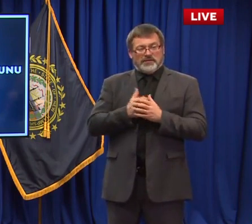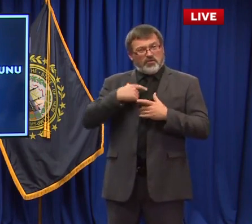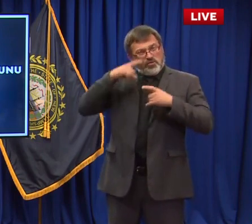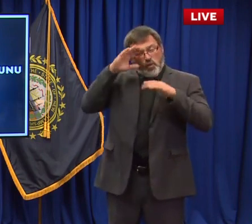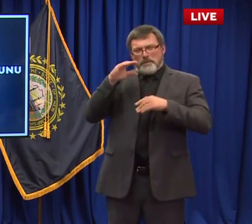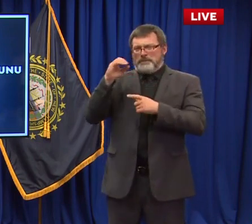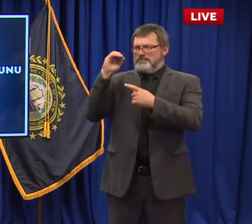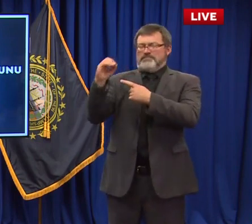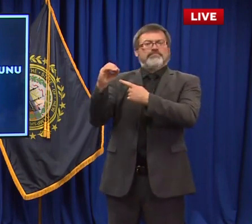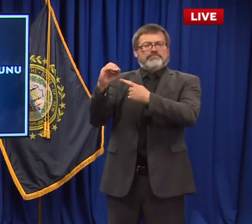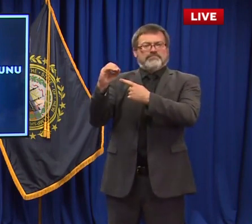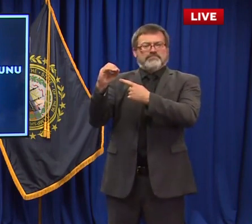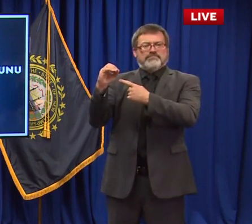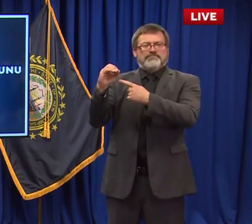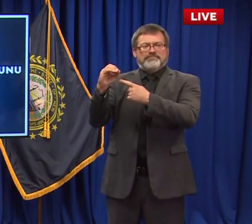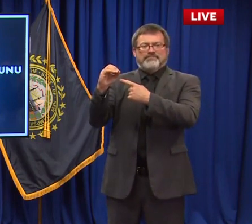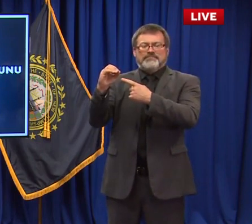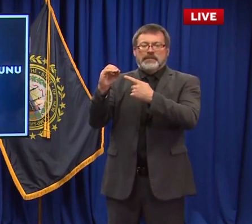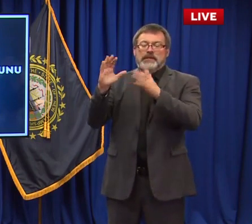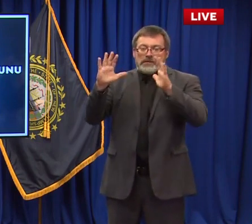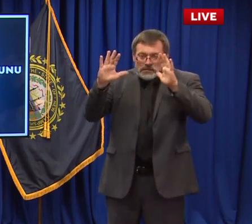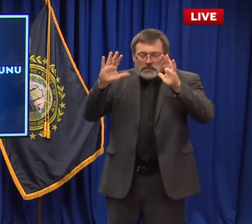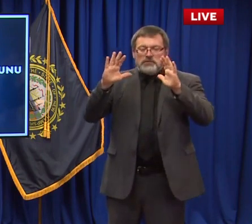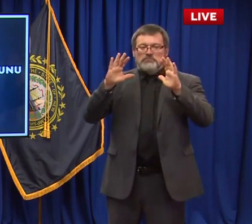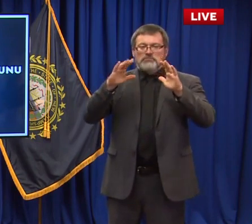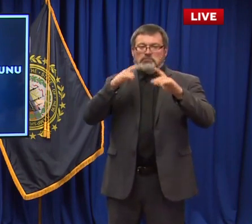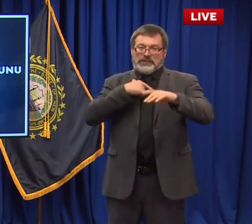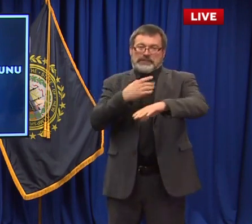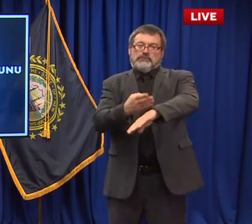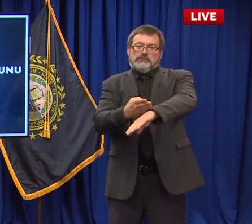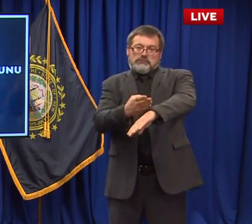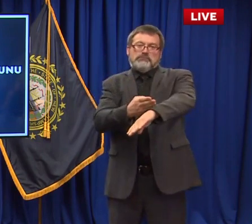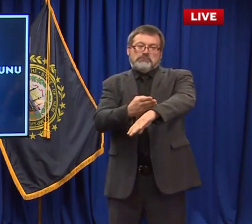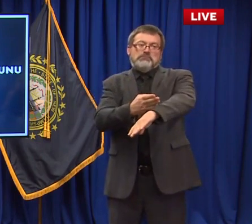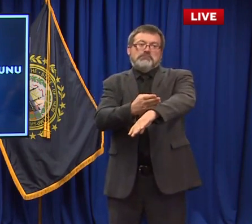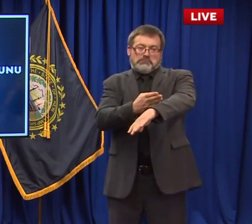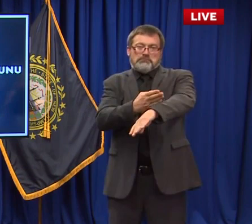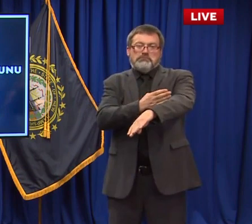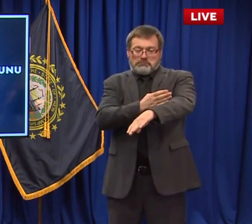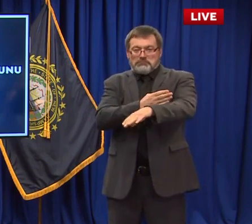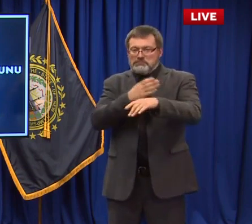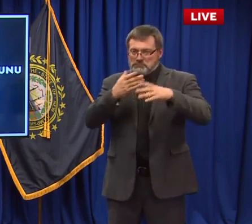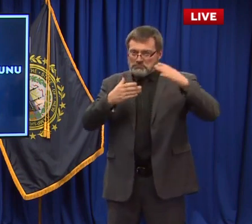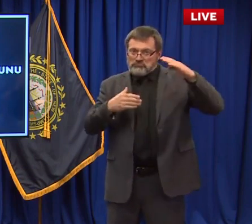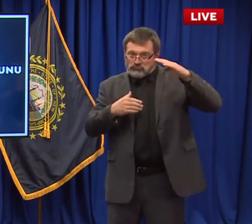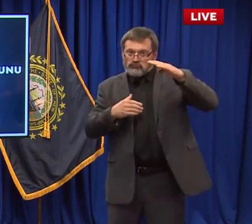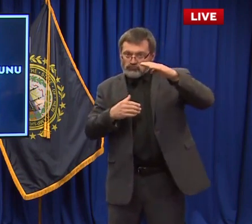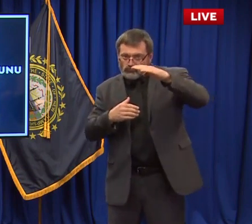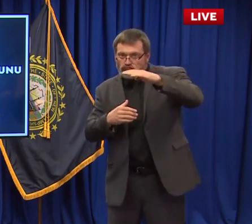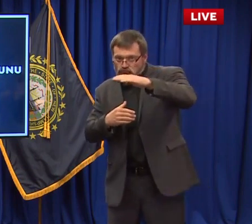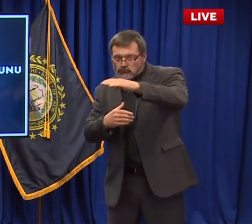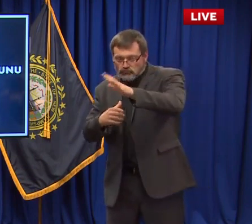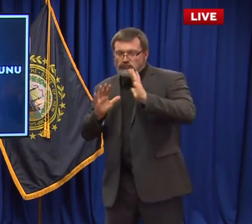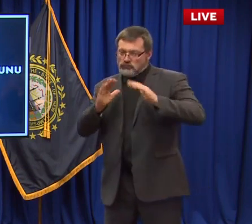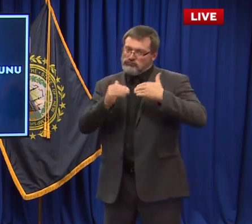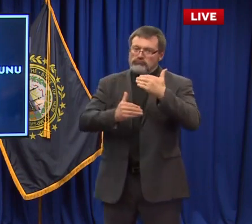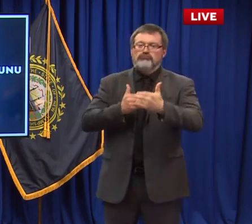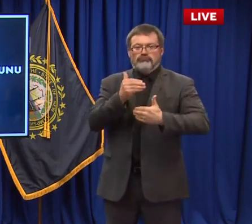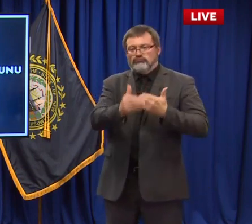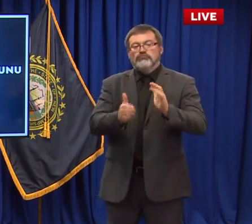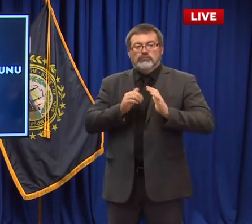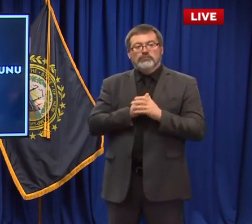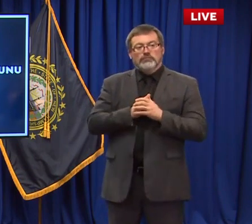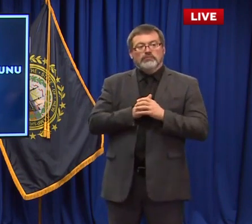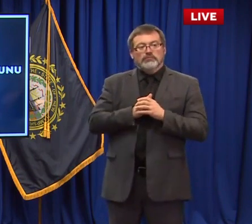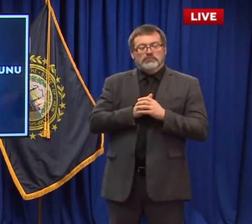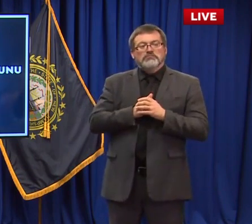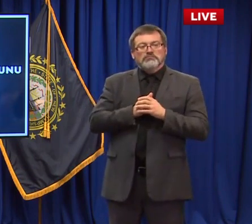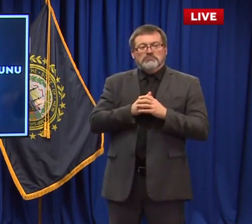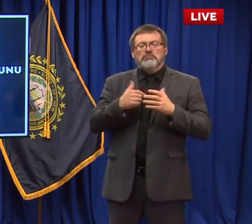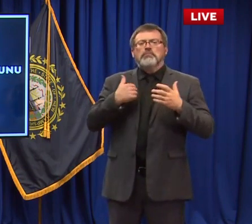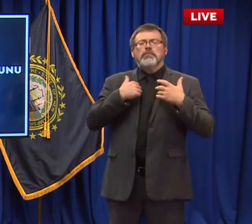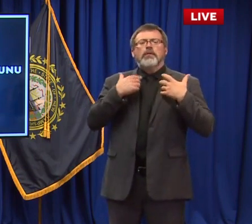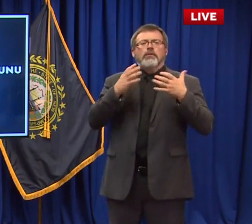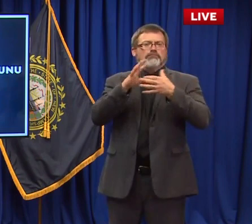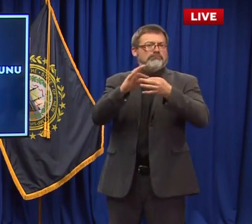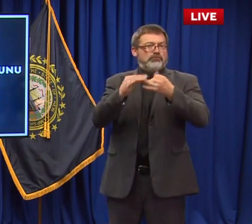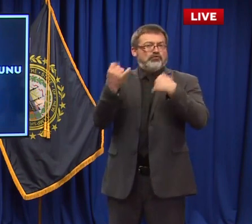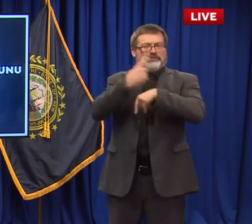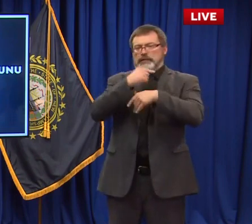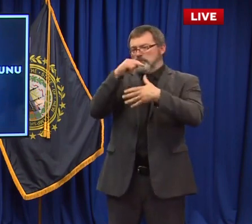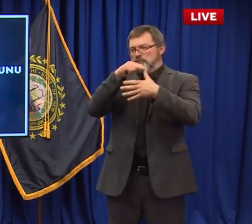WE SUSPECT OUR NUMBERS WILL GO UP AT SOME POINT BUT I THINK THE PEOPLE CONTINUE TO DO A TERRIFIC JOB HELPING MANAGE THE COVID SPREAD WITHIN THEIR COMMUNITIES.